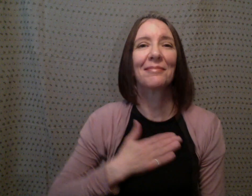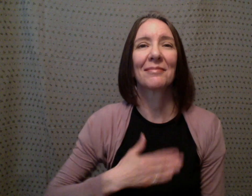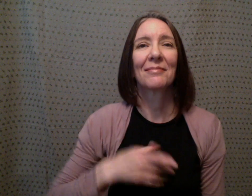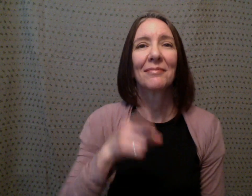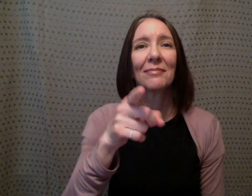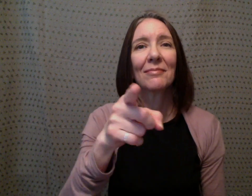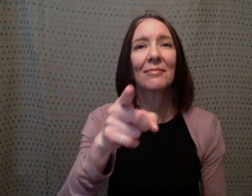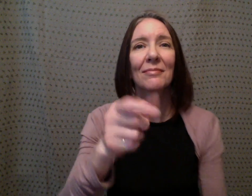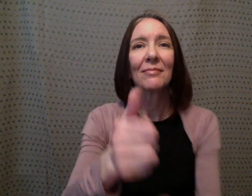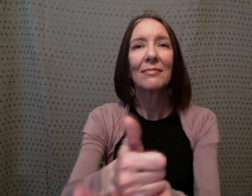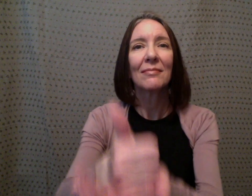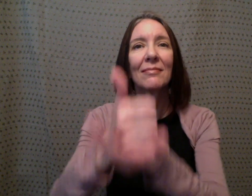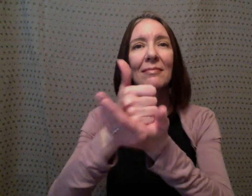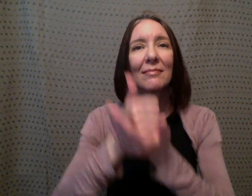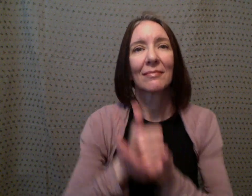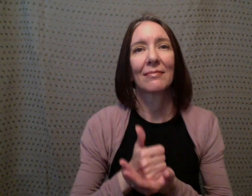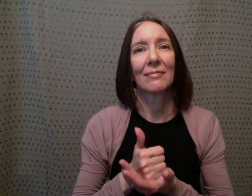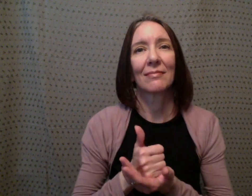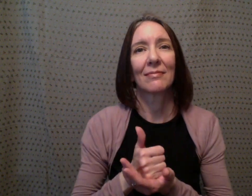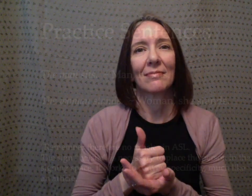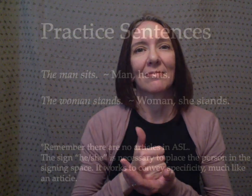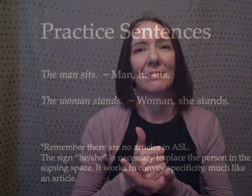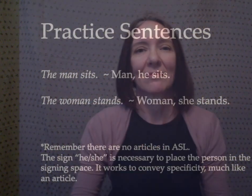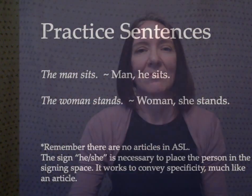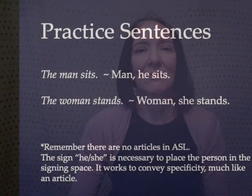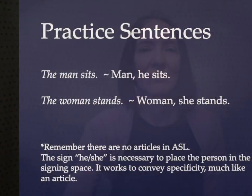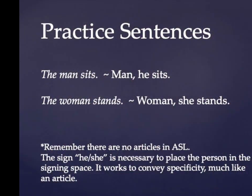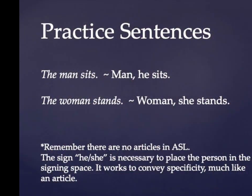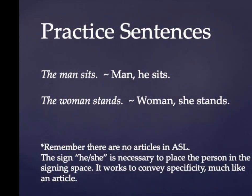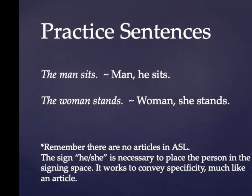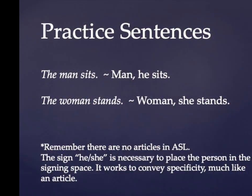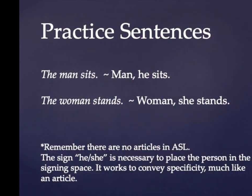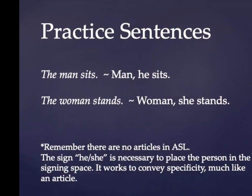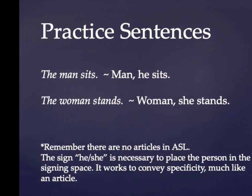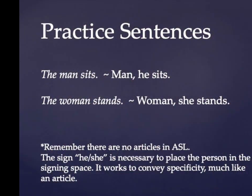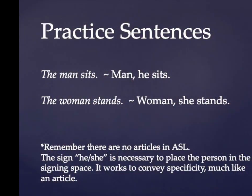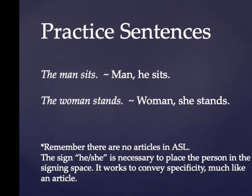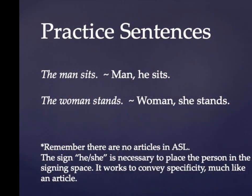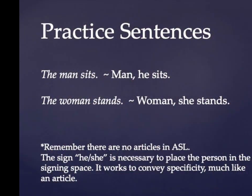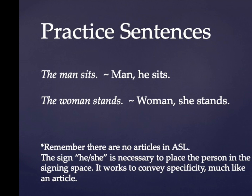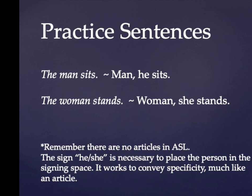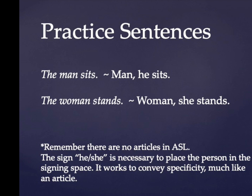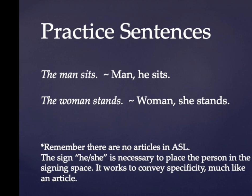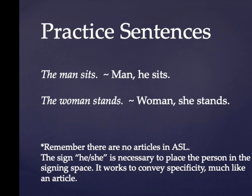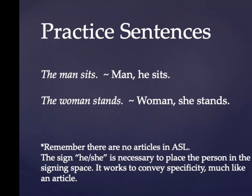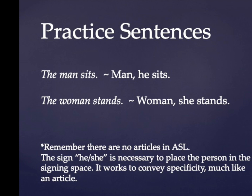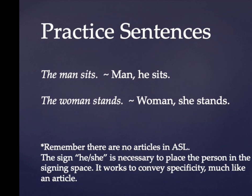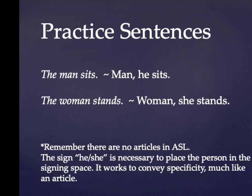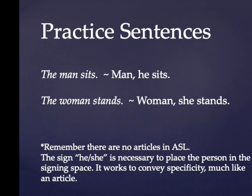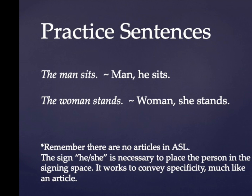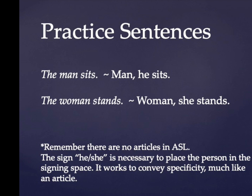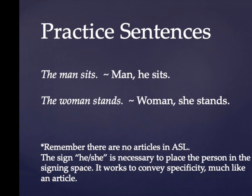Please, you help me. Remember, there are no articles in ASL.